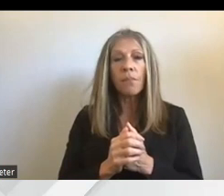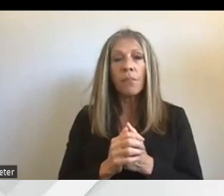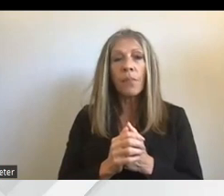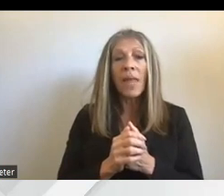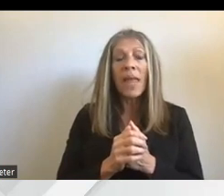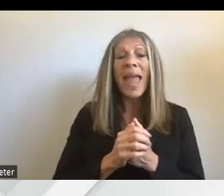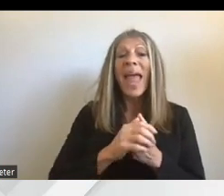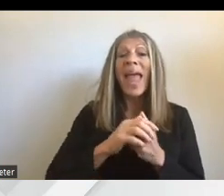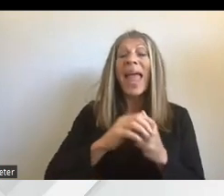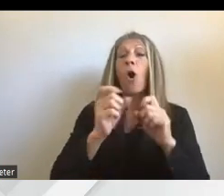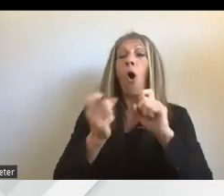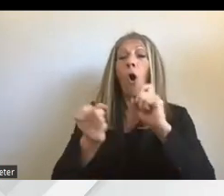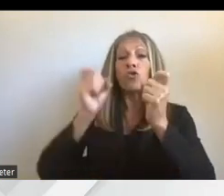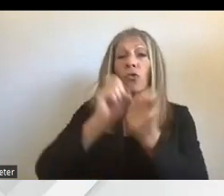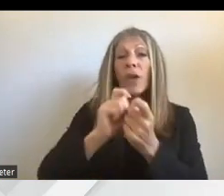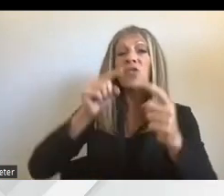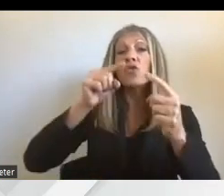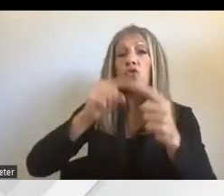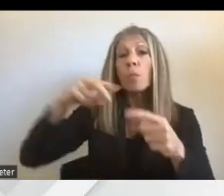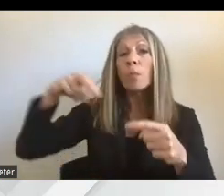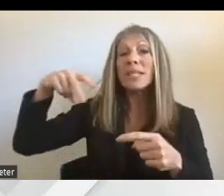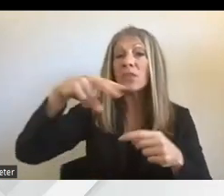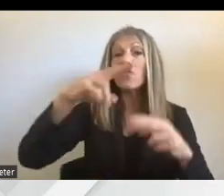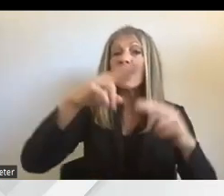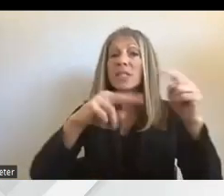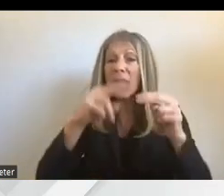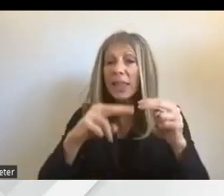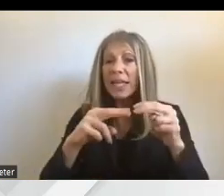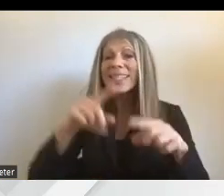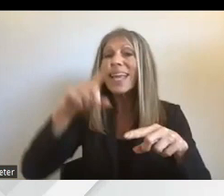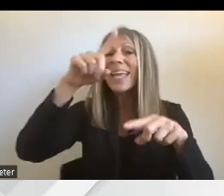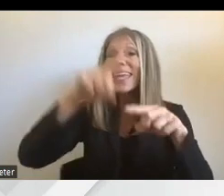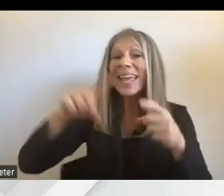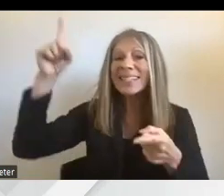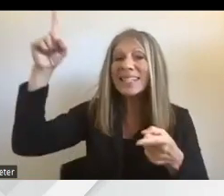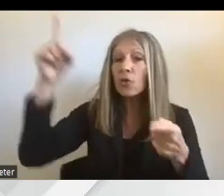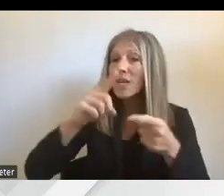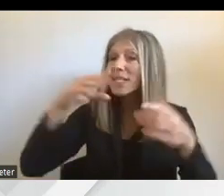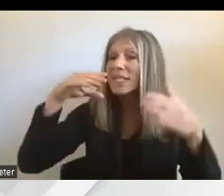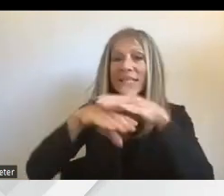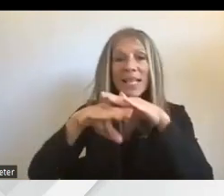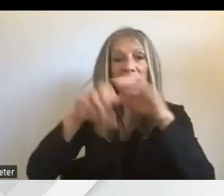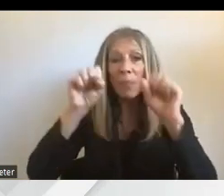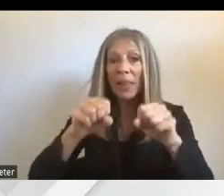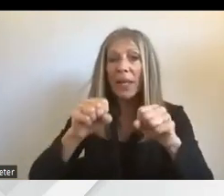An alteration to pedestrian facilities or elements cannot decrease the accessibility of an existing